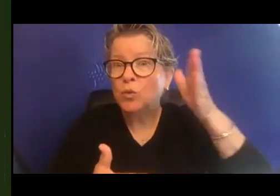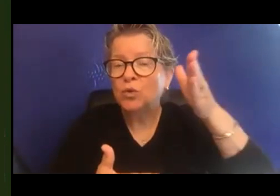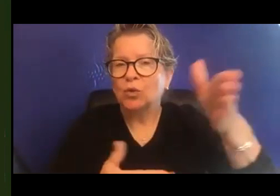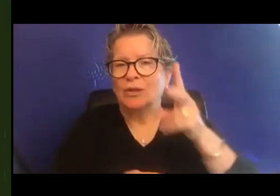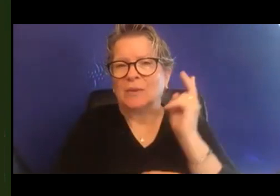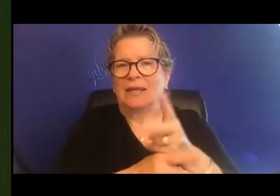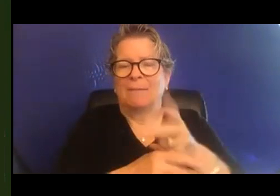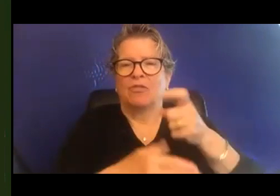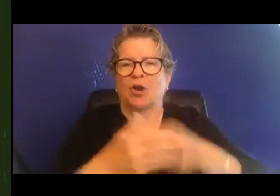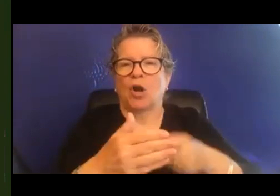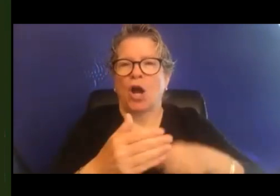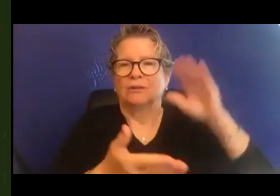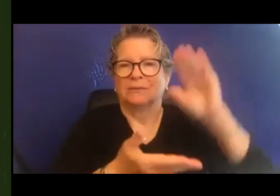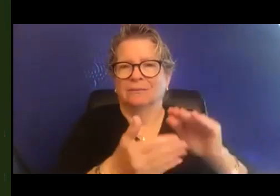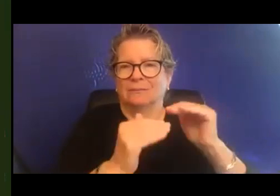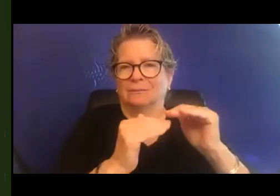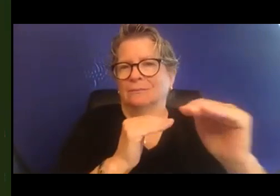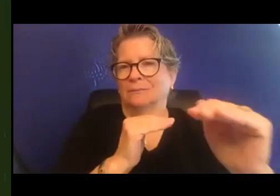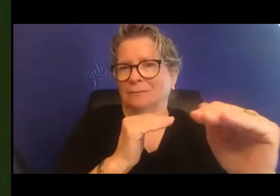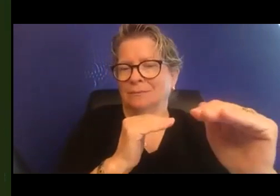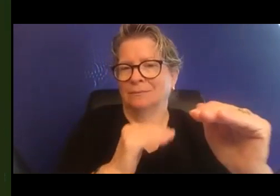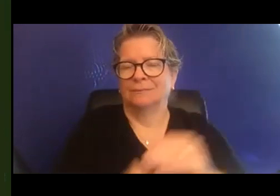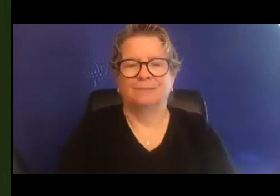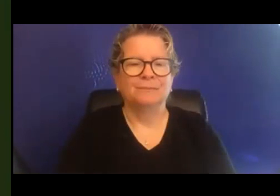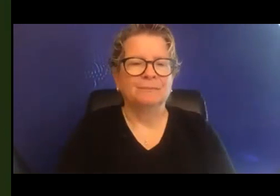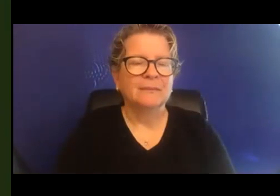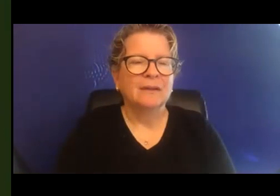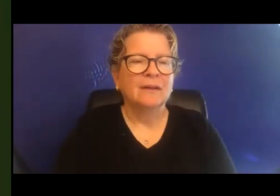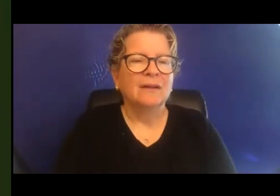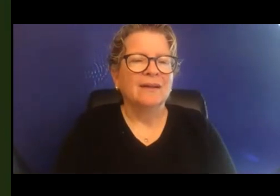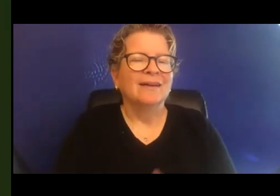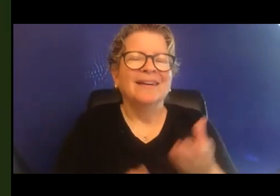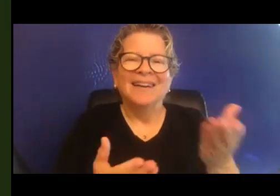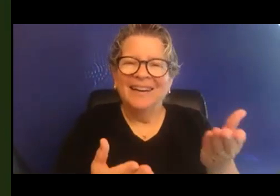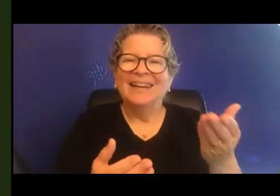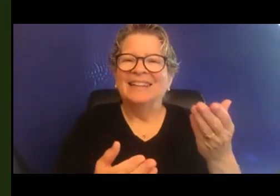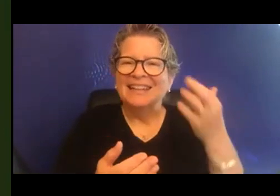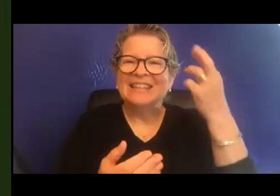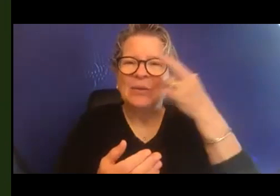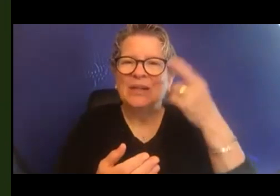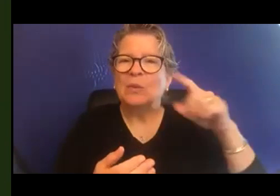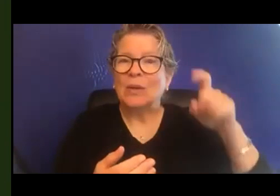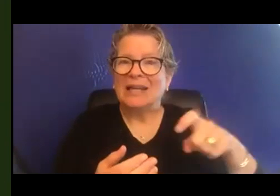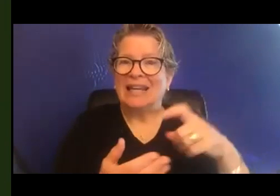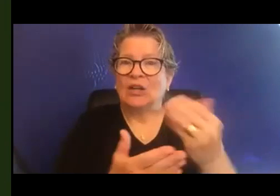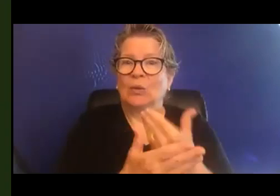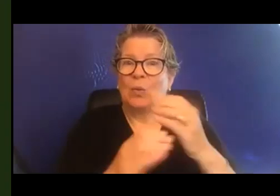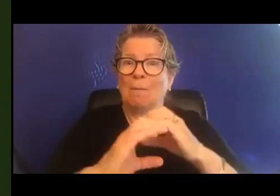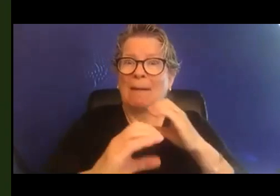We are currently dealing with an example of why we need a new pipe location right now.